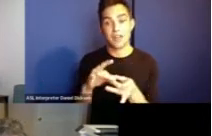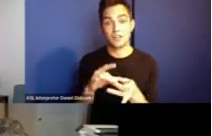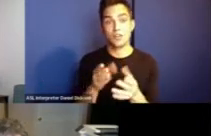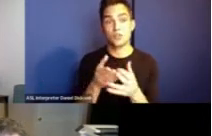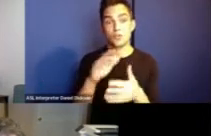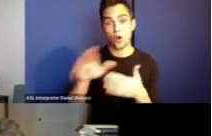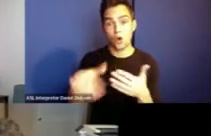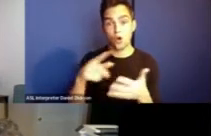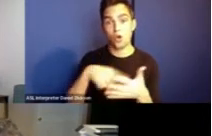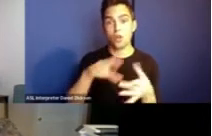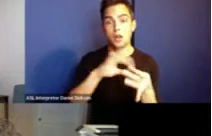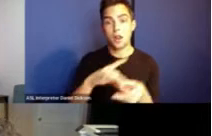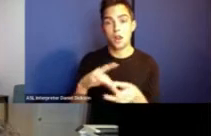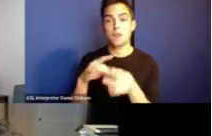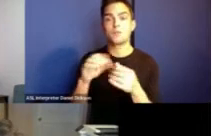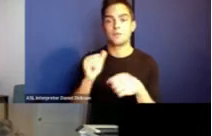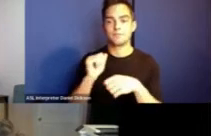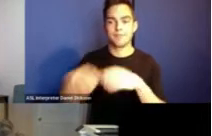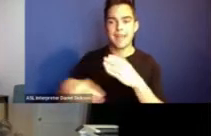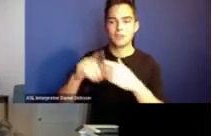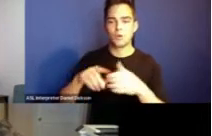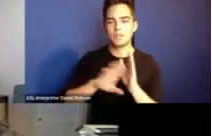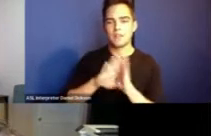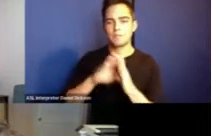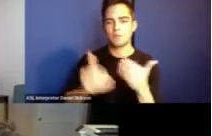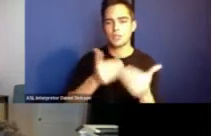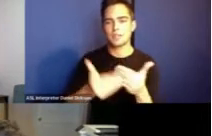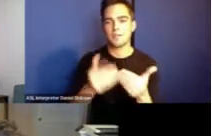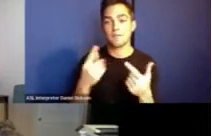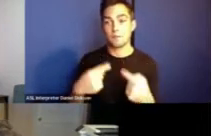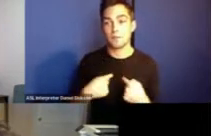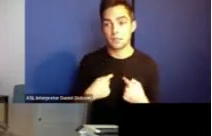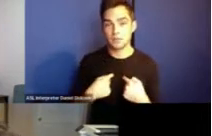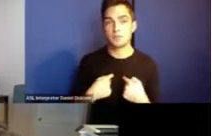included in our development process. For me really getting to know the DMHA team and the